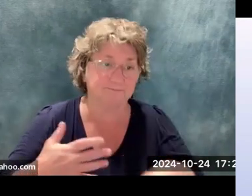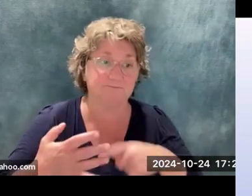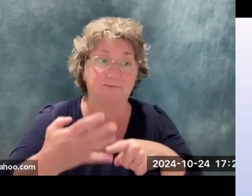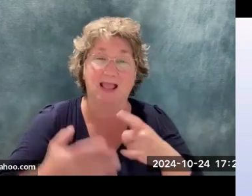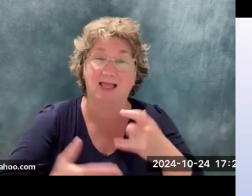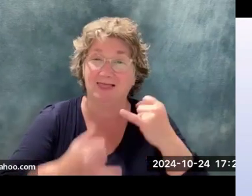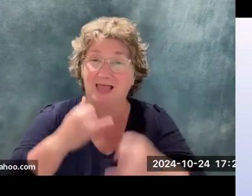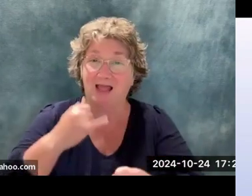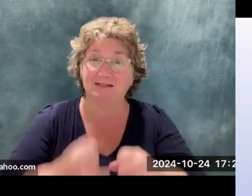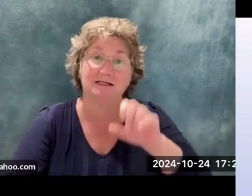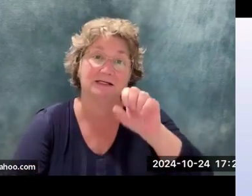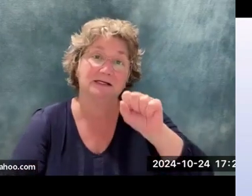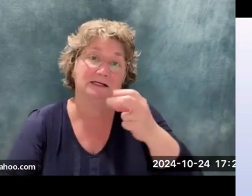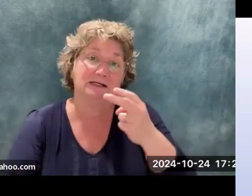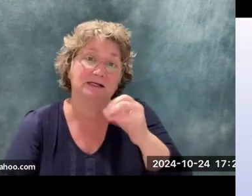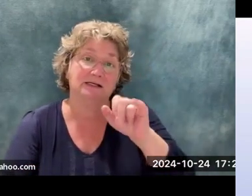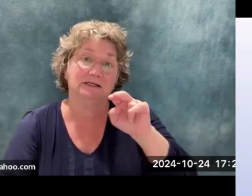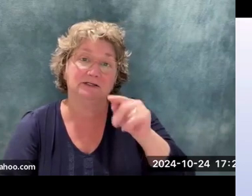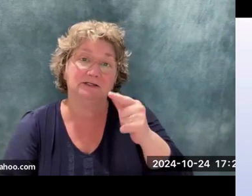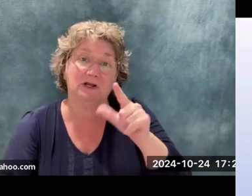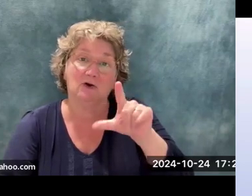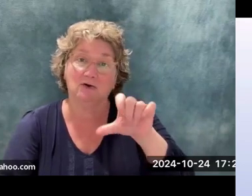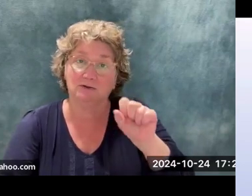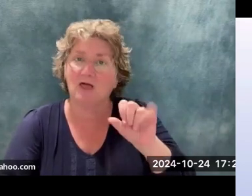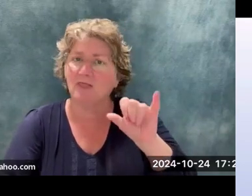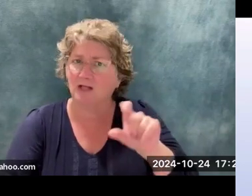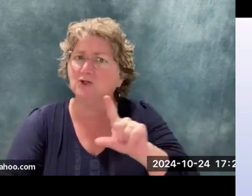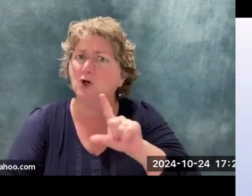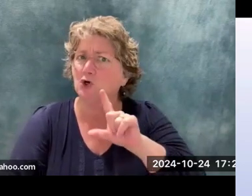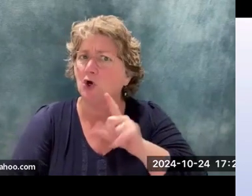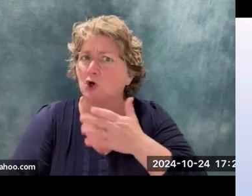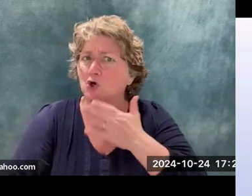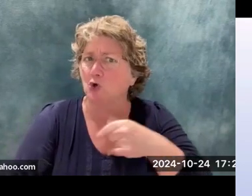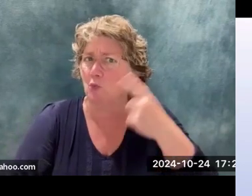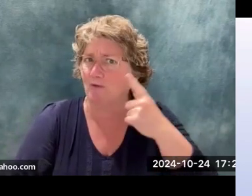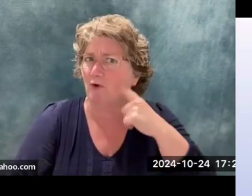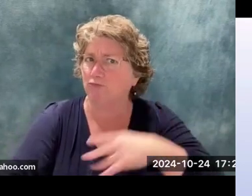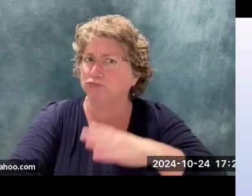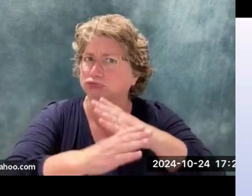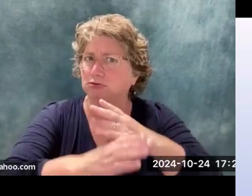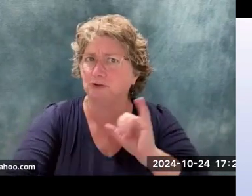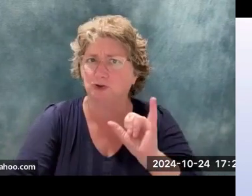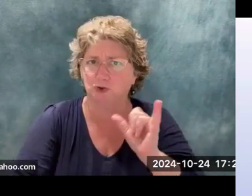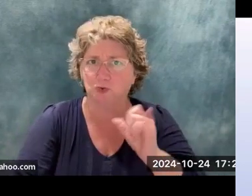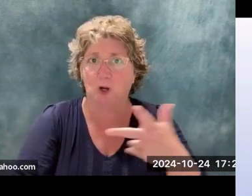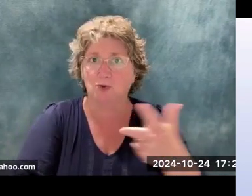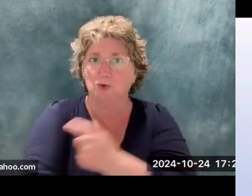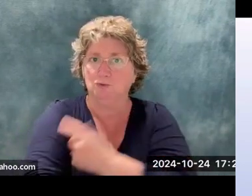the nervous system and the skin. So if you're 50 or older, or if you're 19 and older, if you're